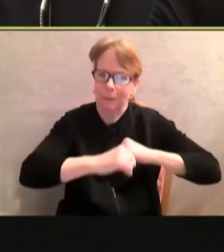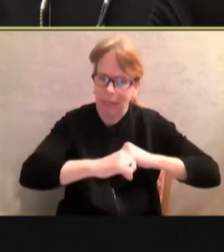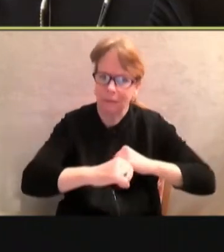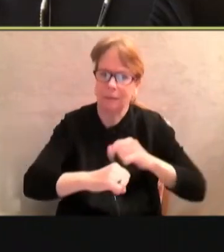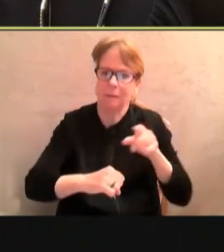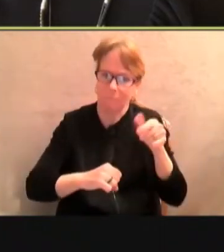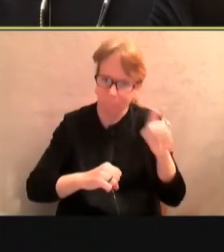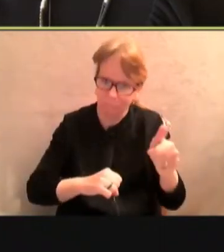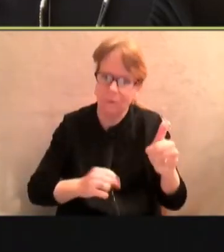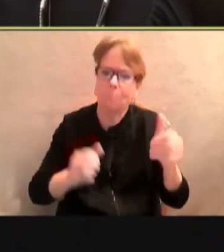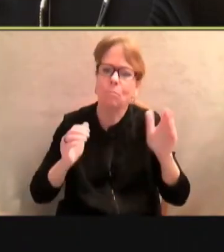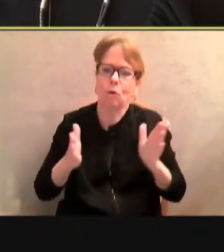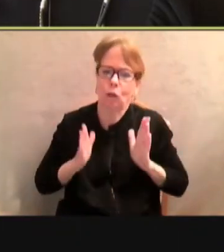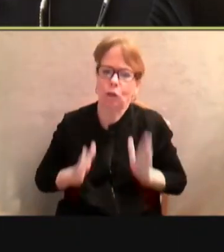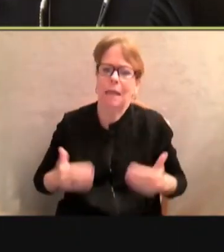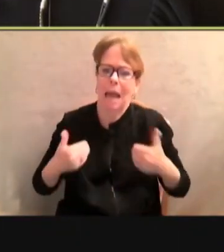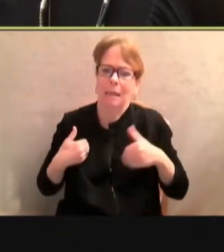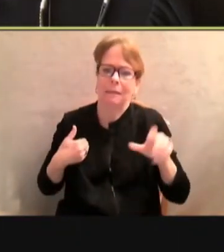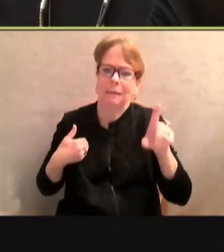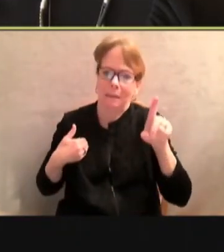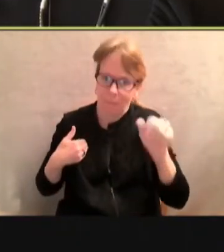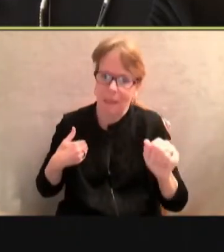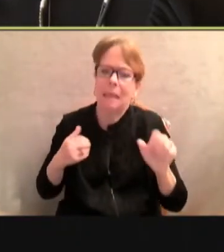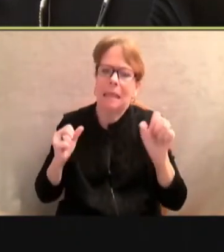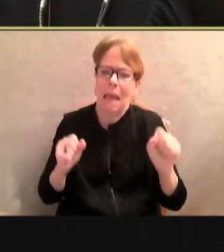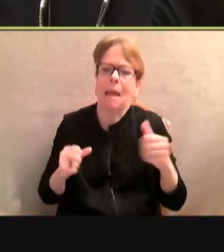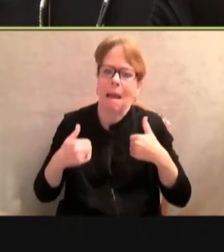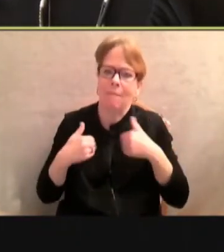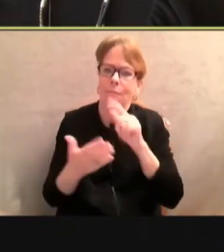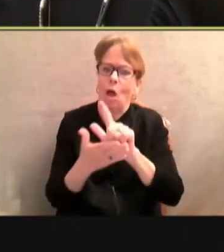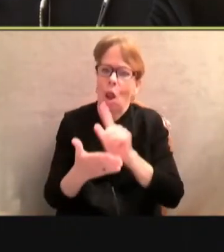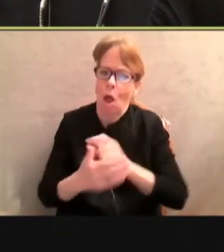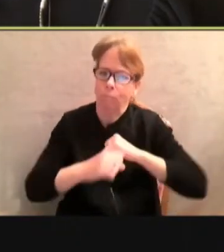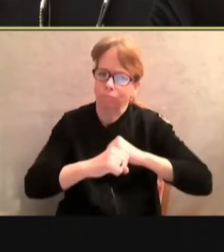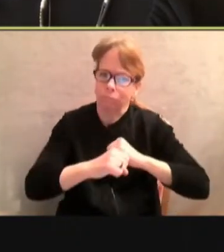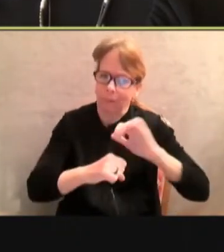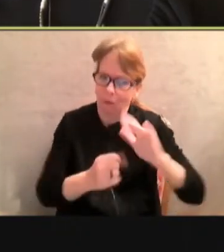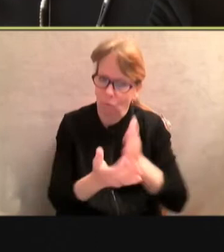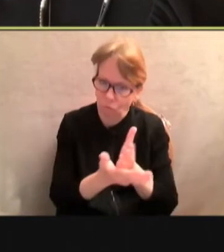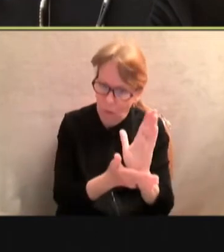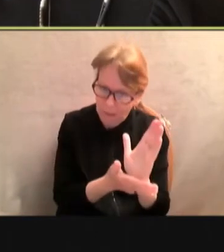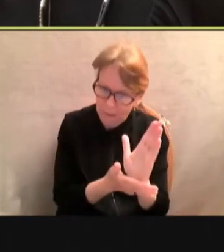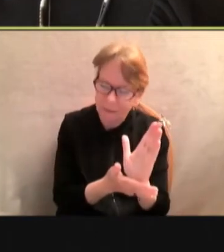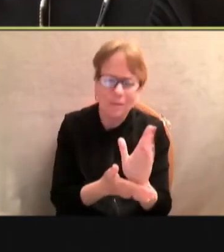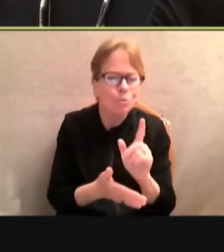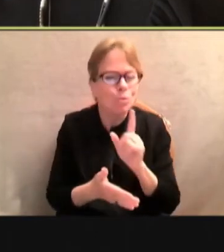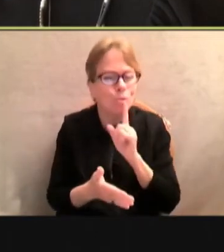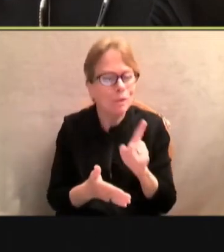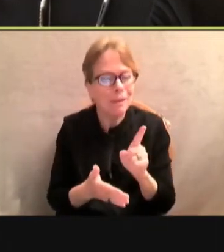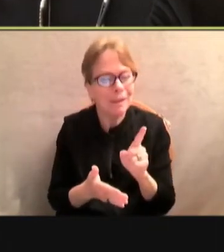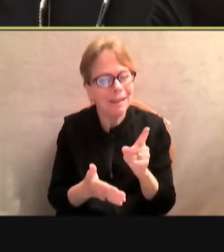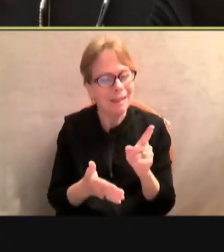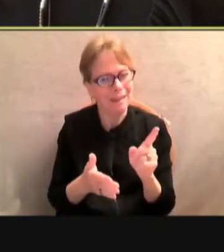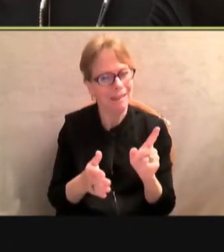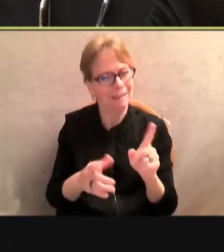with disability the protections of the law. But it depends on what the condition is. So